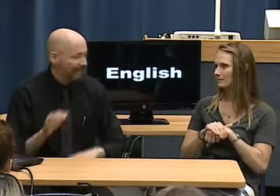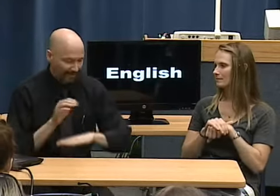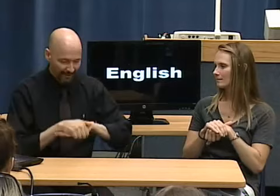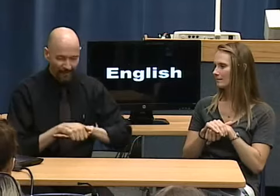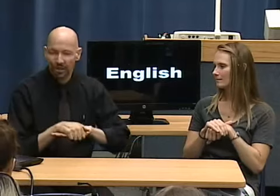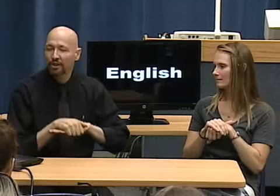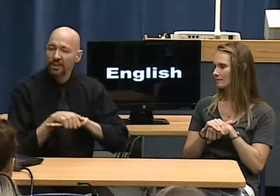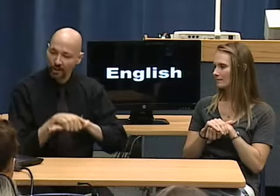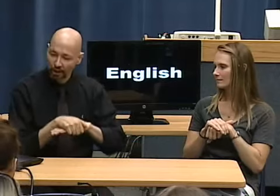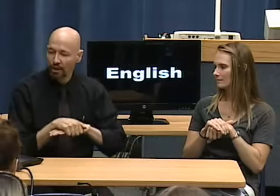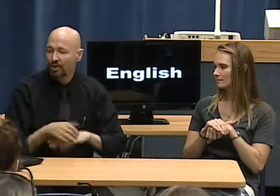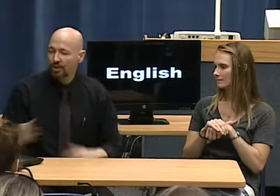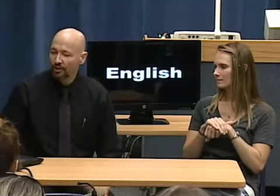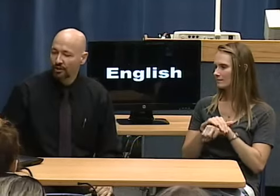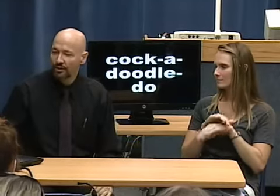English.